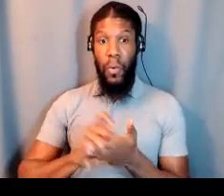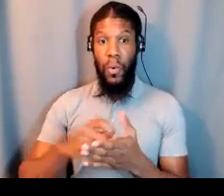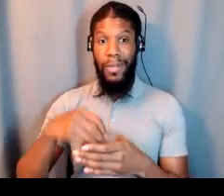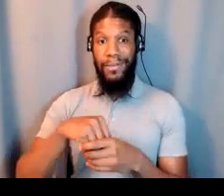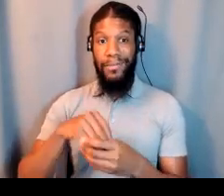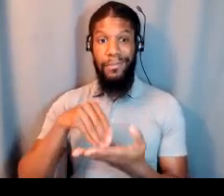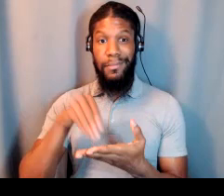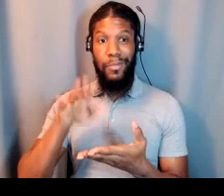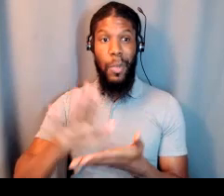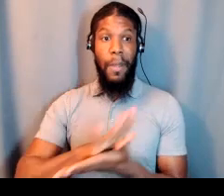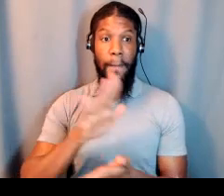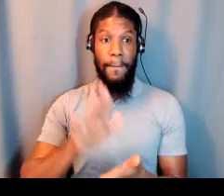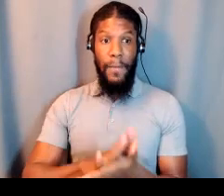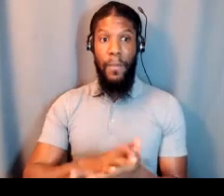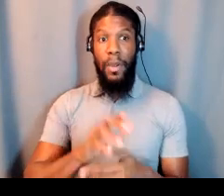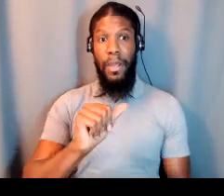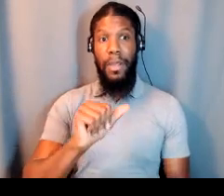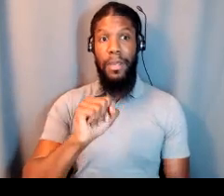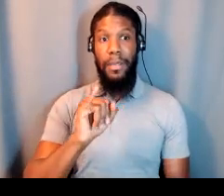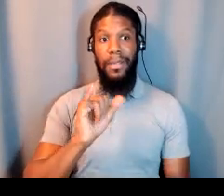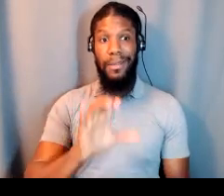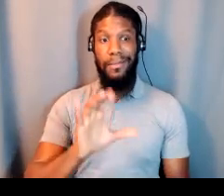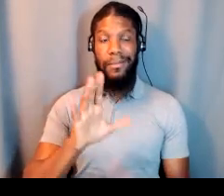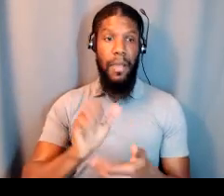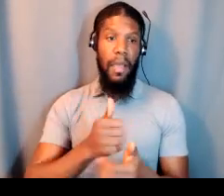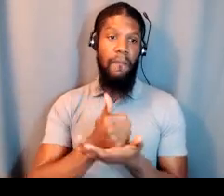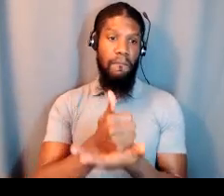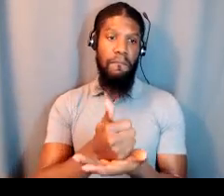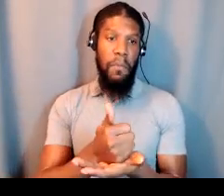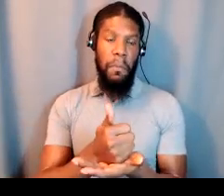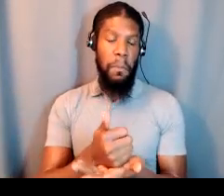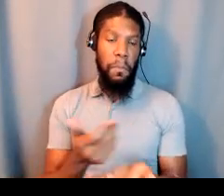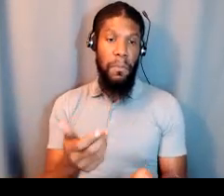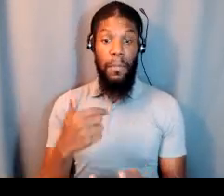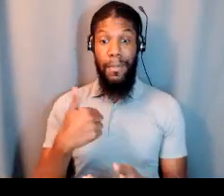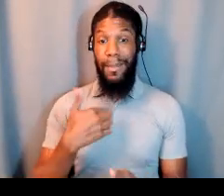asynchronously is helpful. I strongly prefer having all the comments in